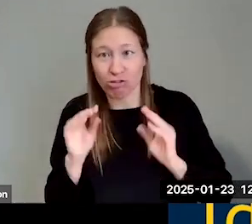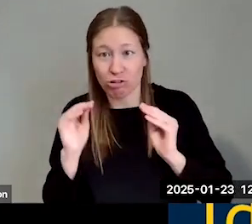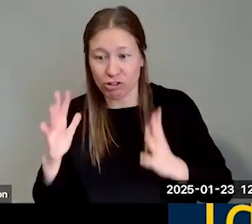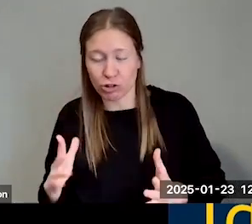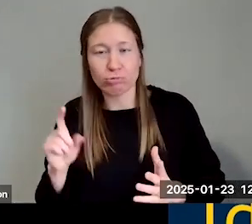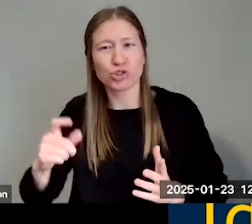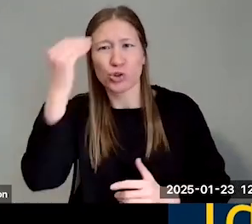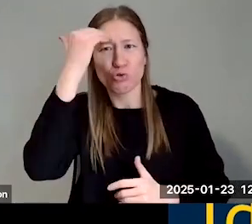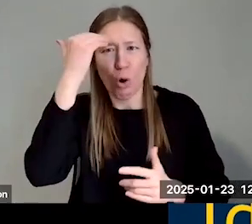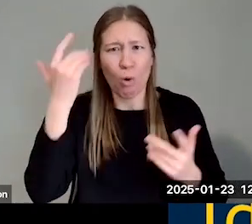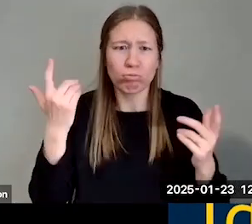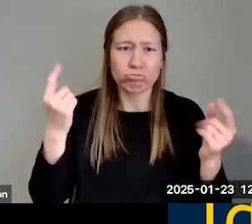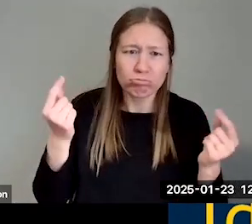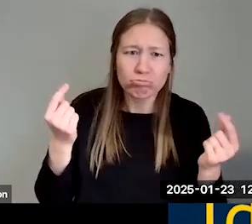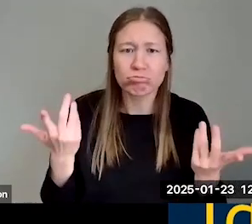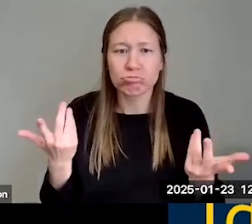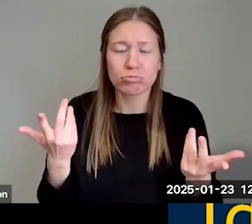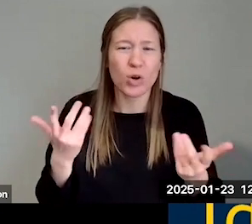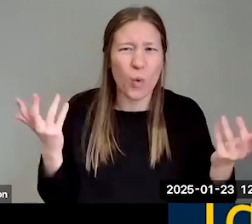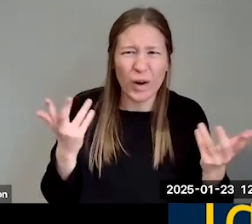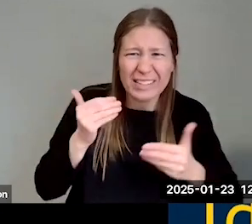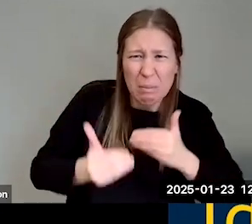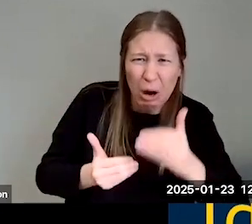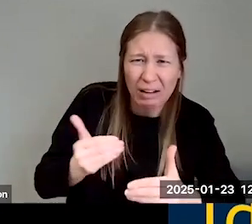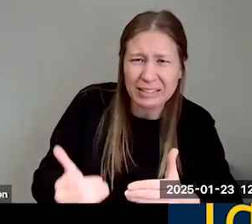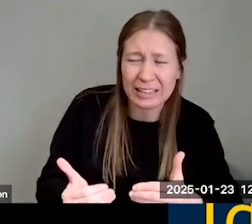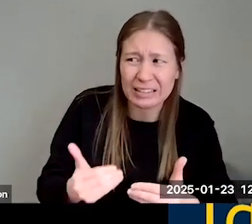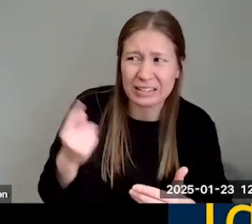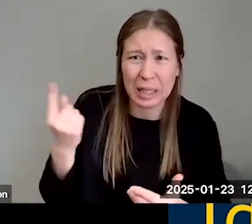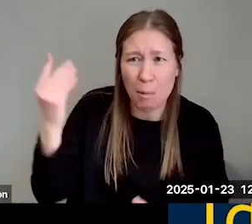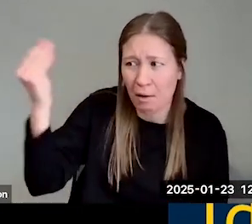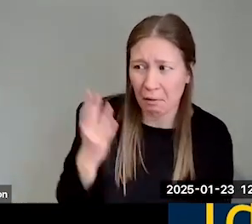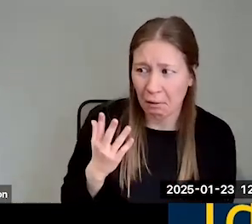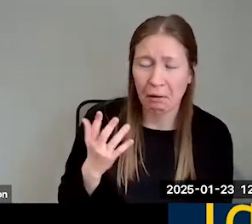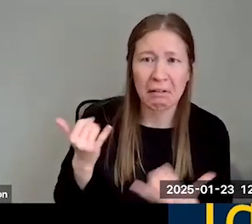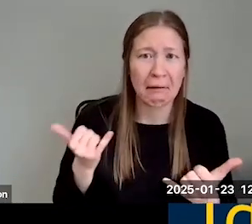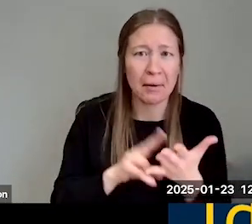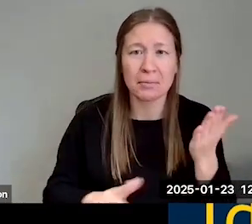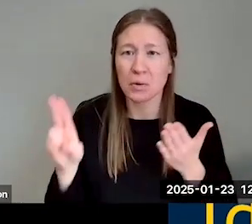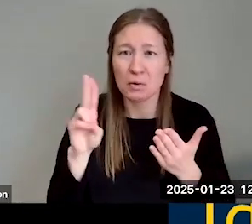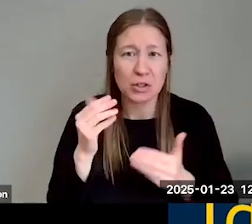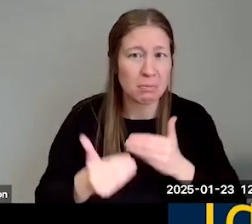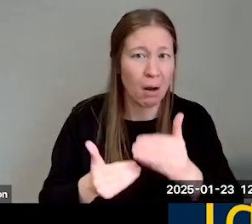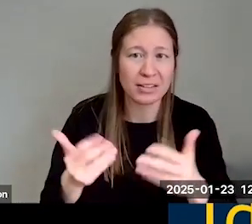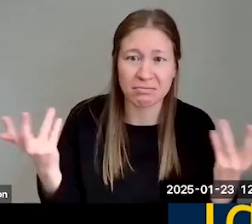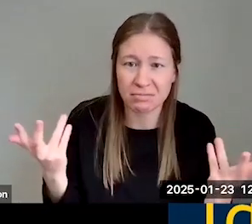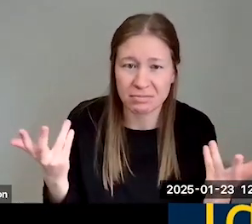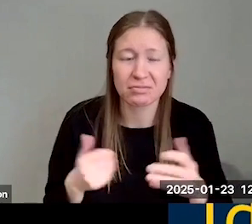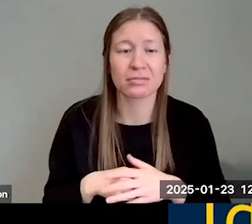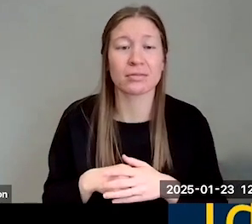about what the processes are here at the university, if you're in a supervisory capacity as well,